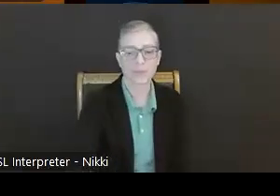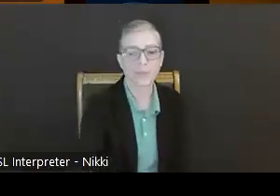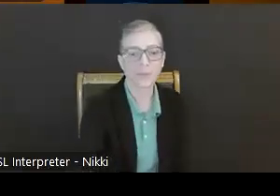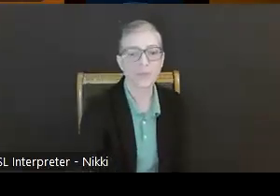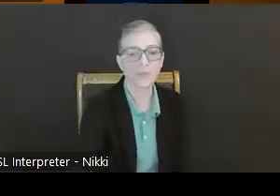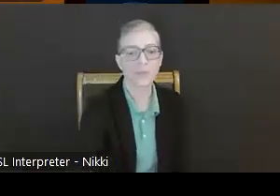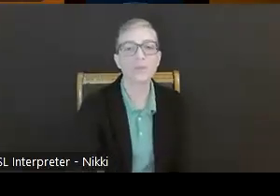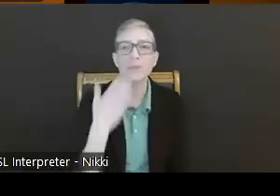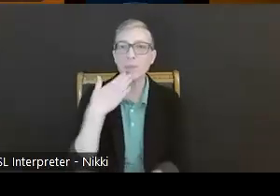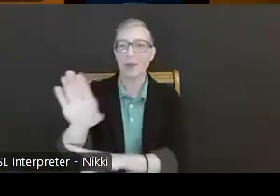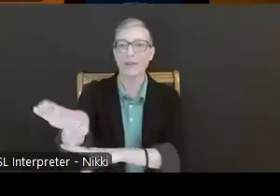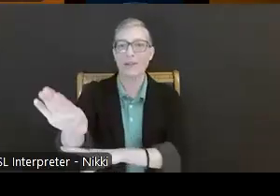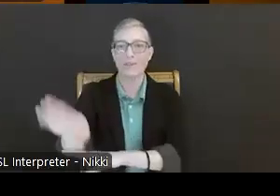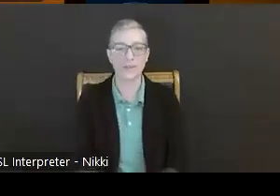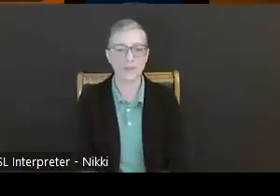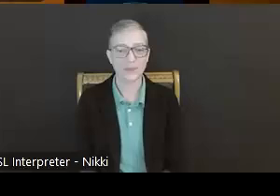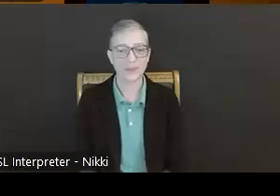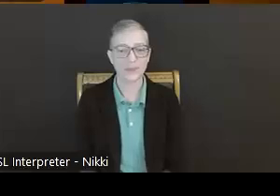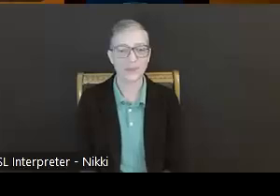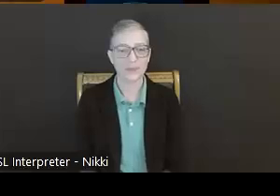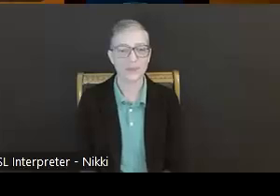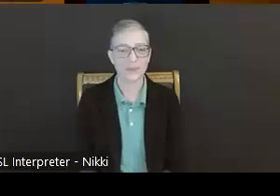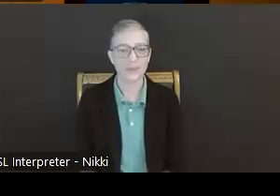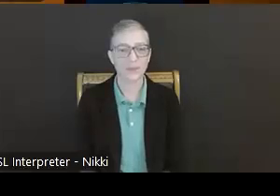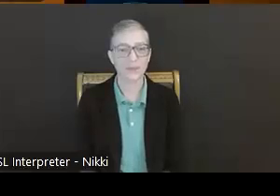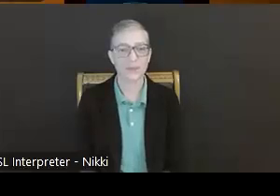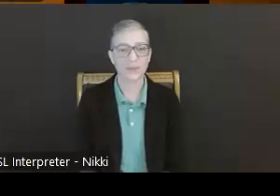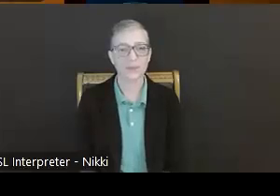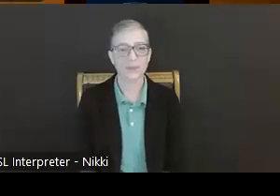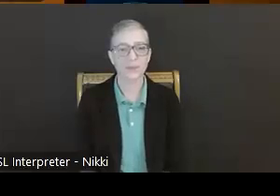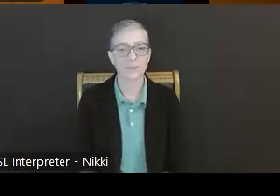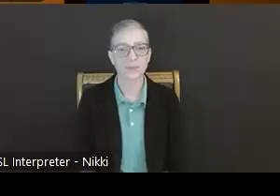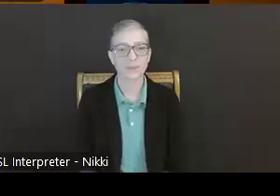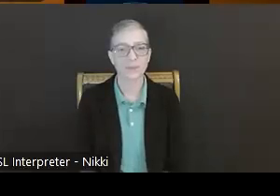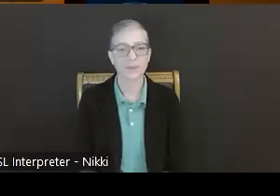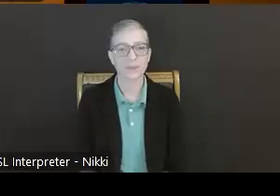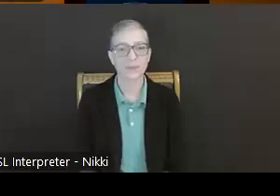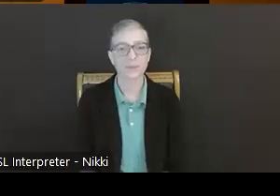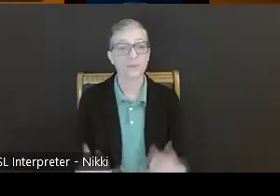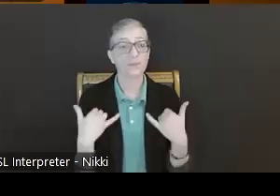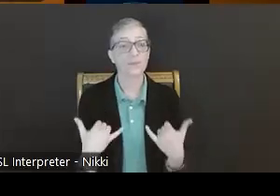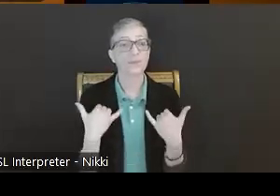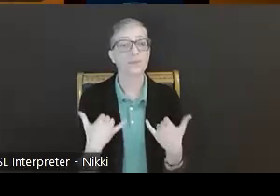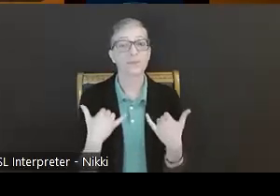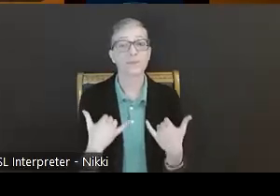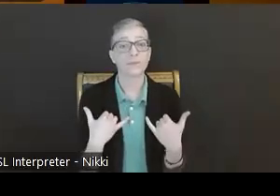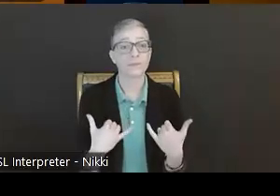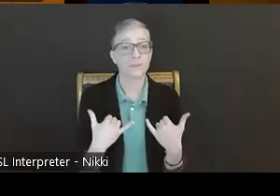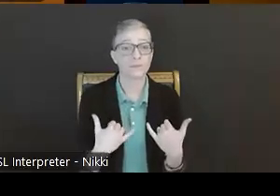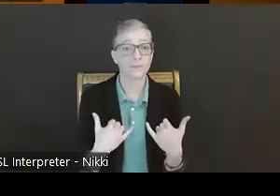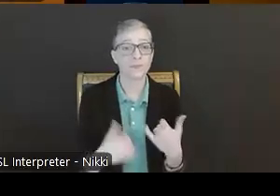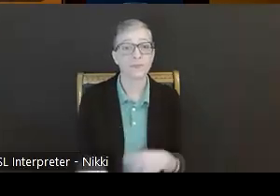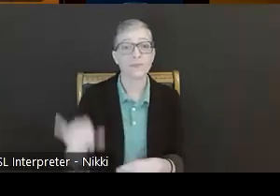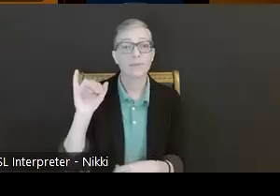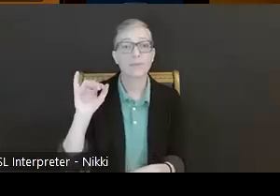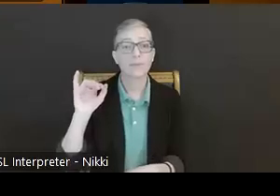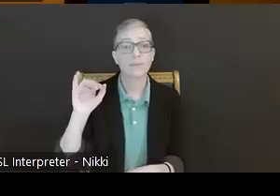afternoon um today is an angle rounds presentation by Dr Lee kho from the